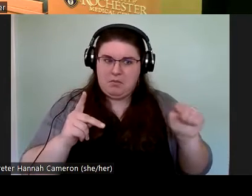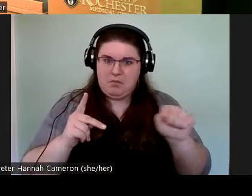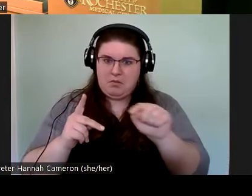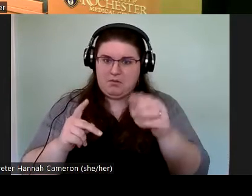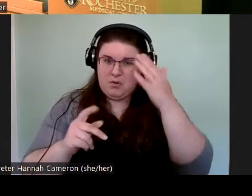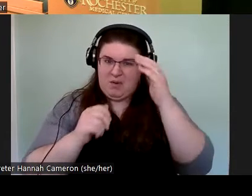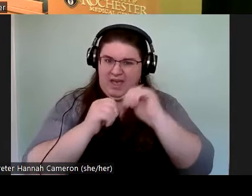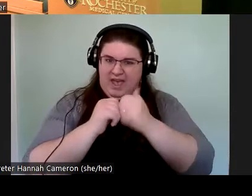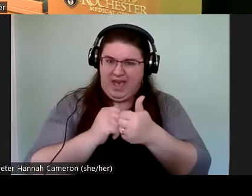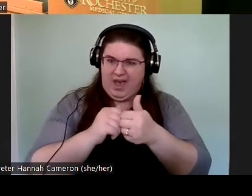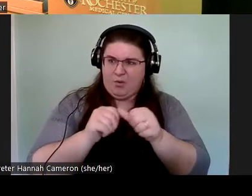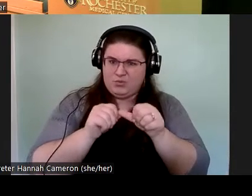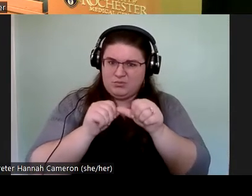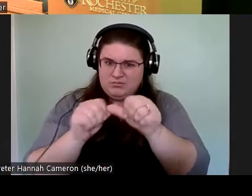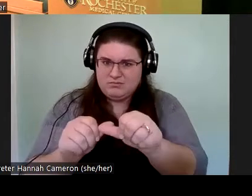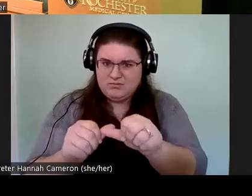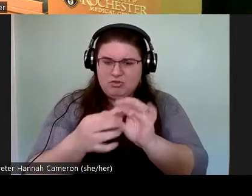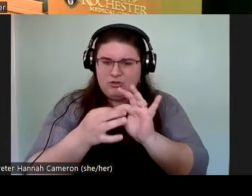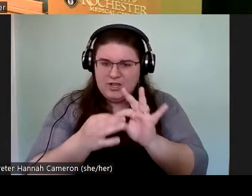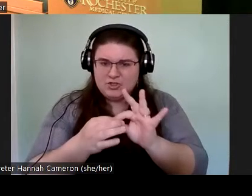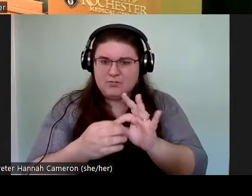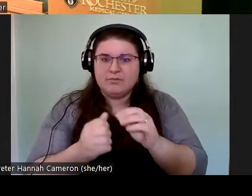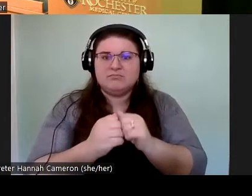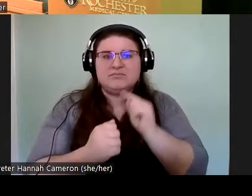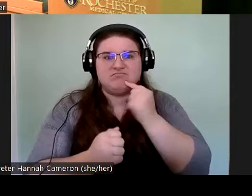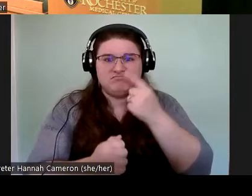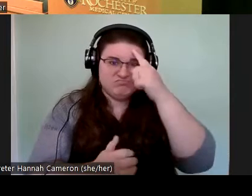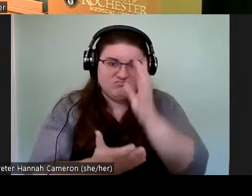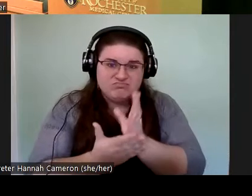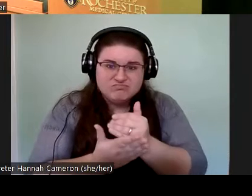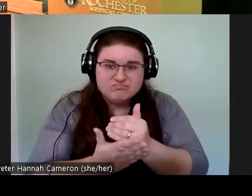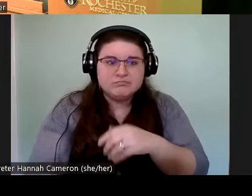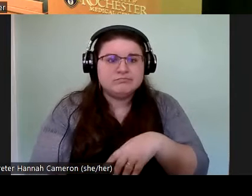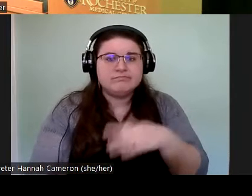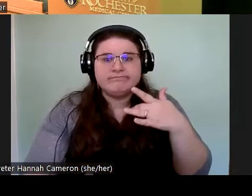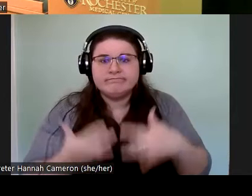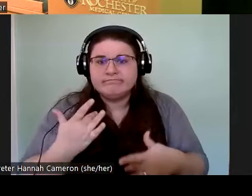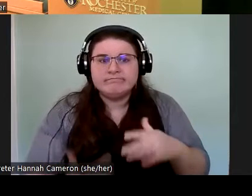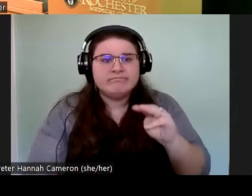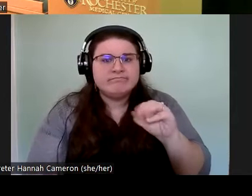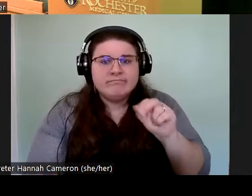psychosis or a serious depression or their first manic episode young people have no idea frankly